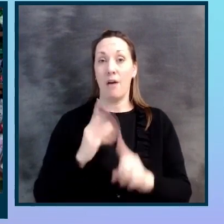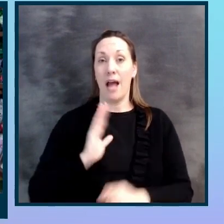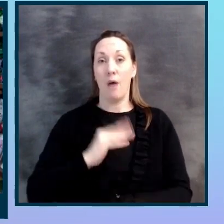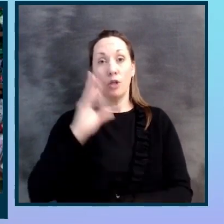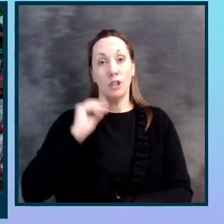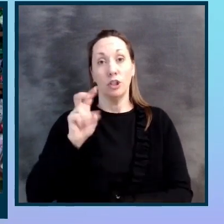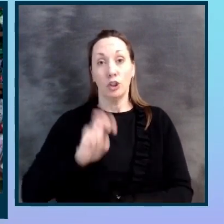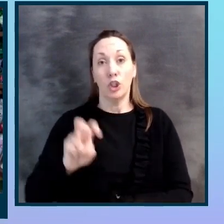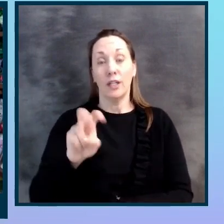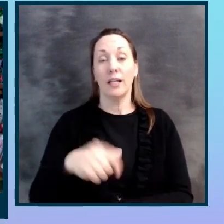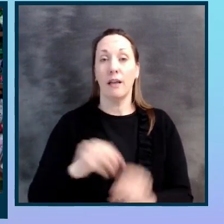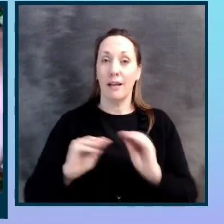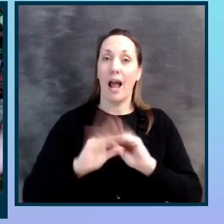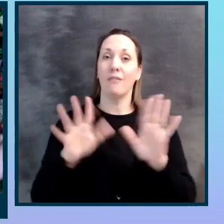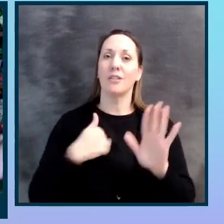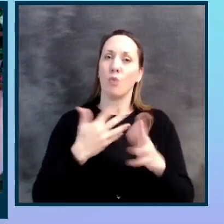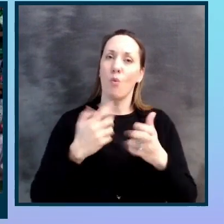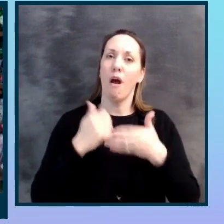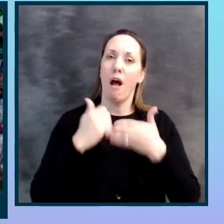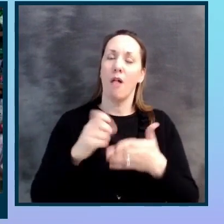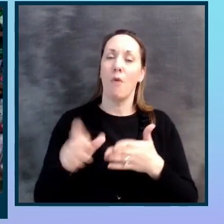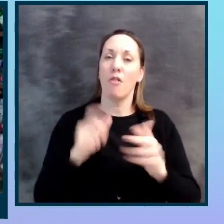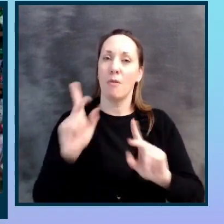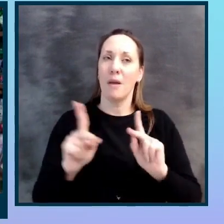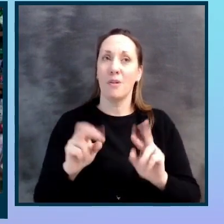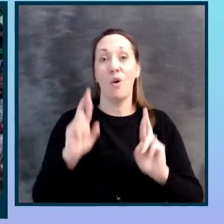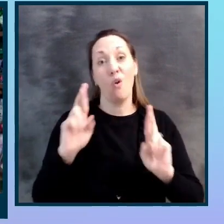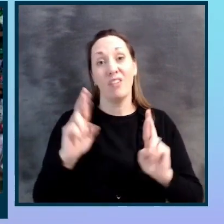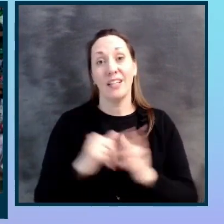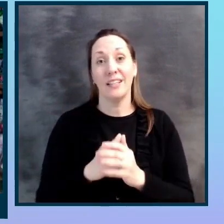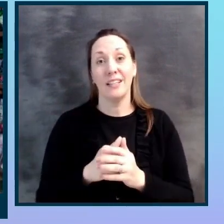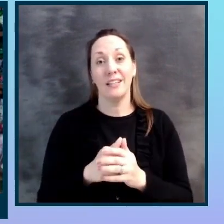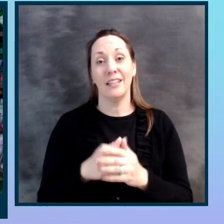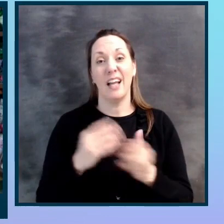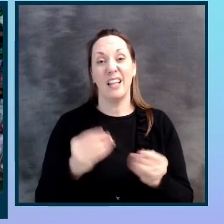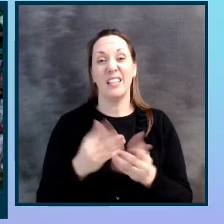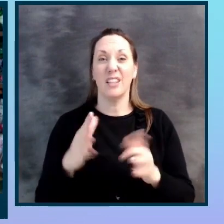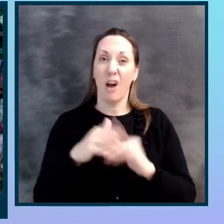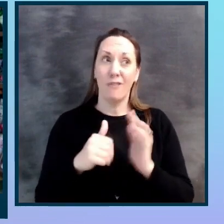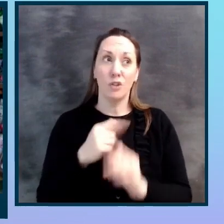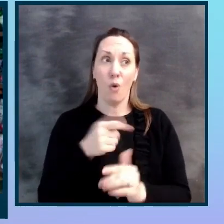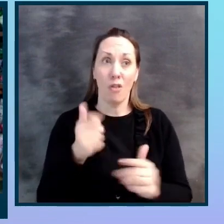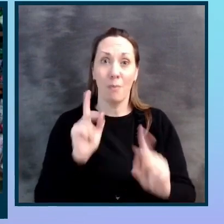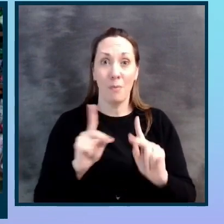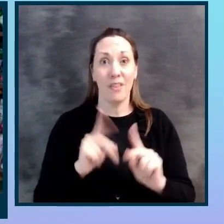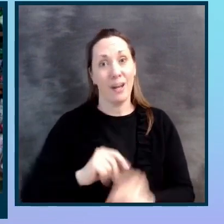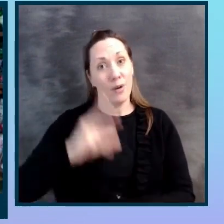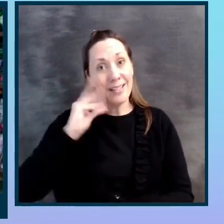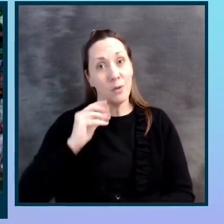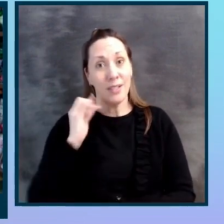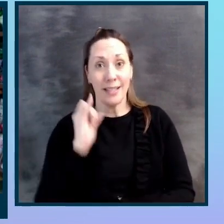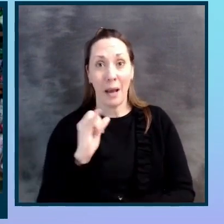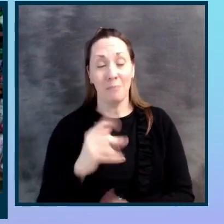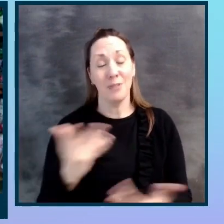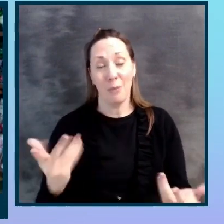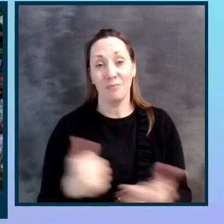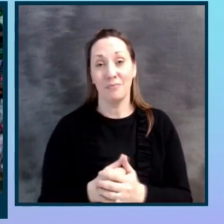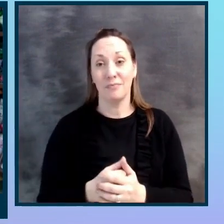and obviously we wanna help others and hopefully, at least give comfort to others who are doing this as well so (chuckles)